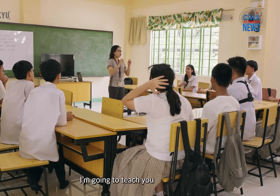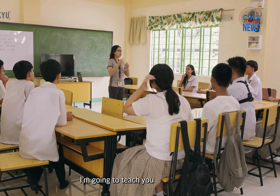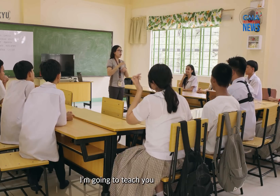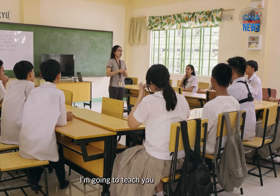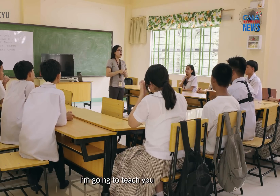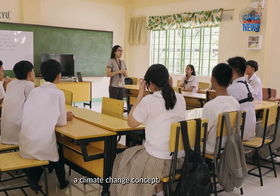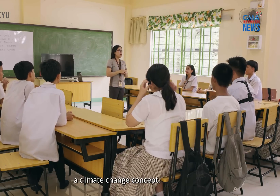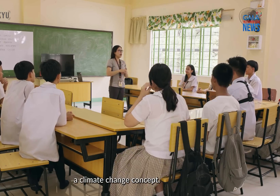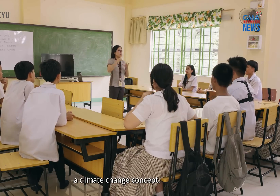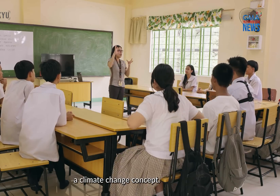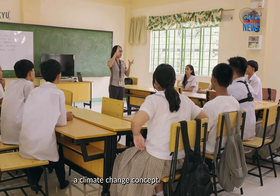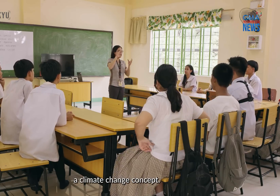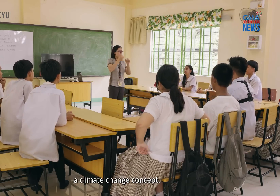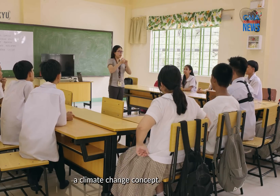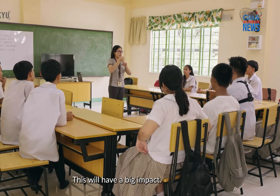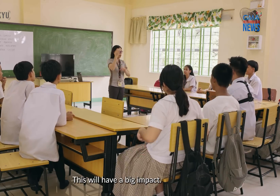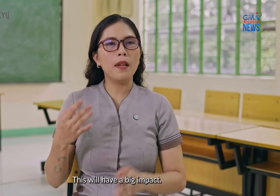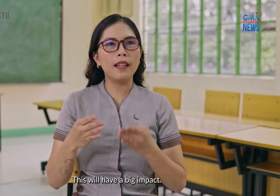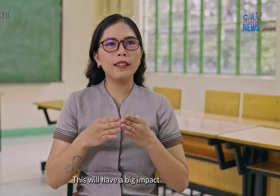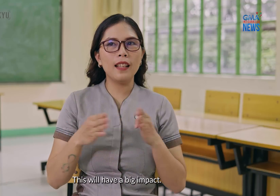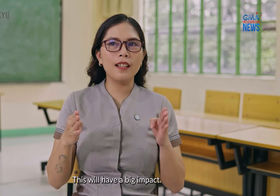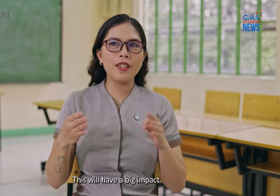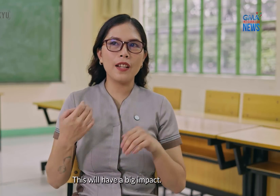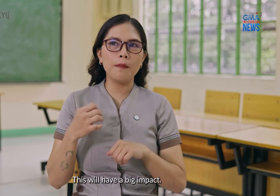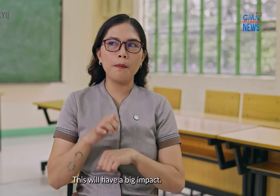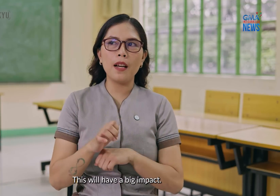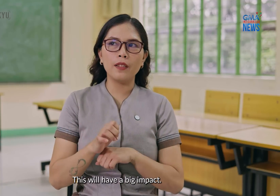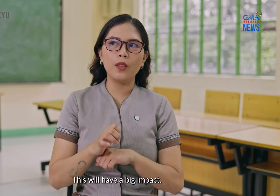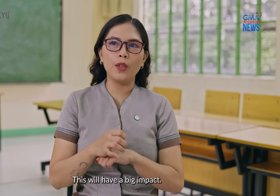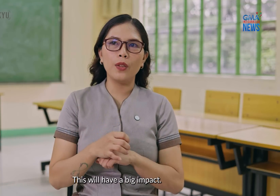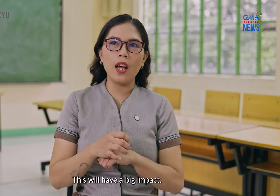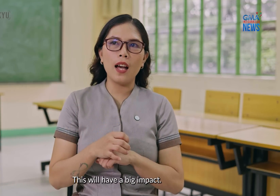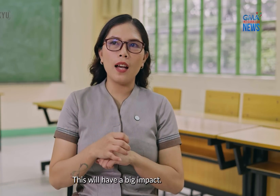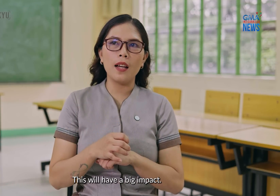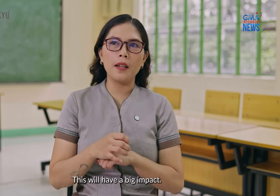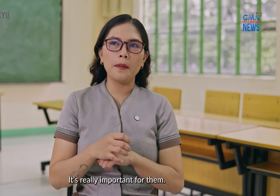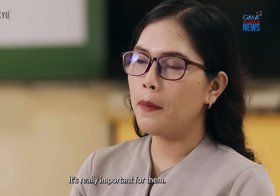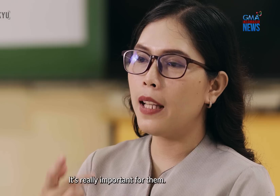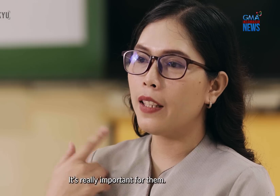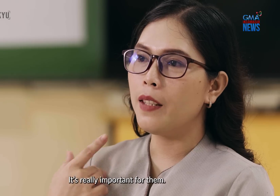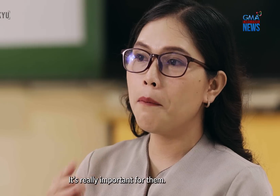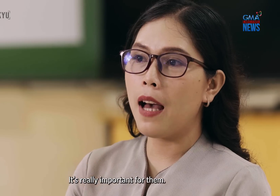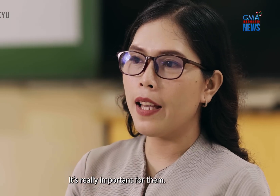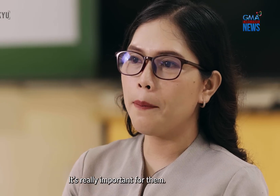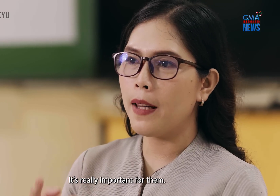they have specific needs compared to others. So they should be prioritized. [TEACHER RIALYN] Okay. At this time,